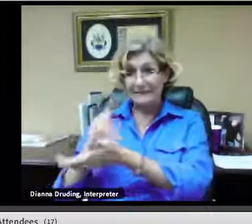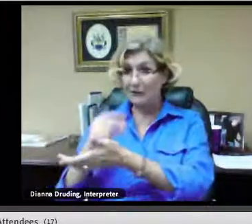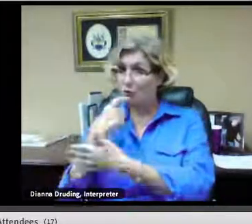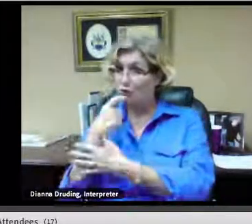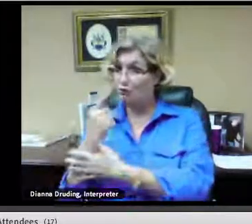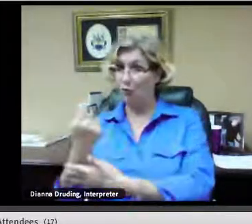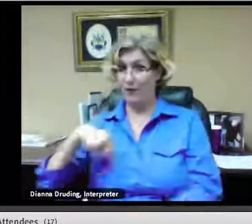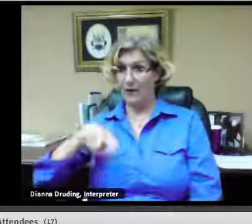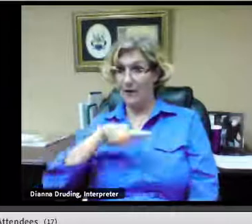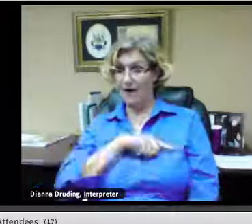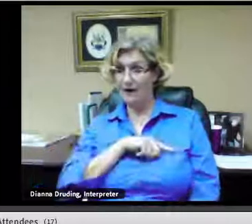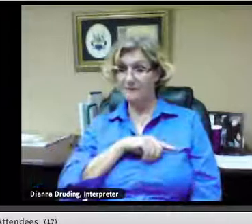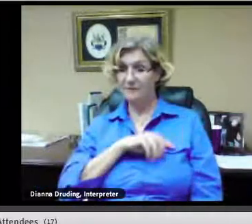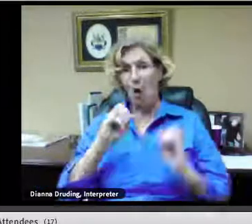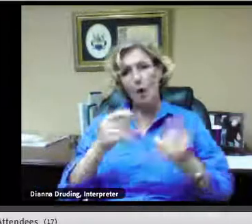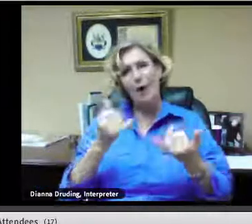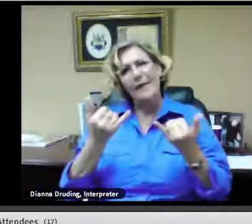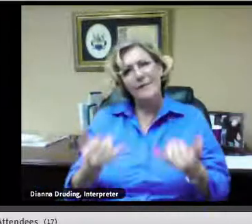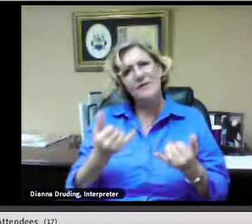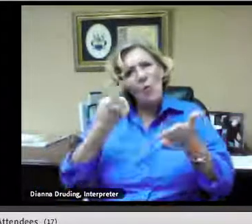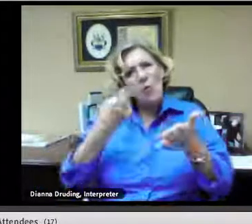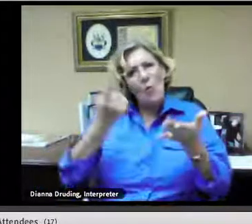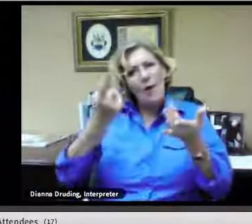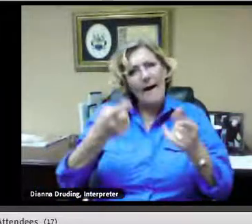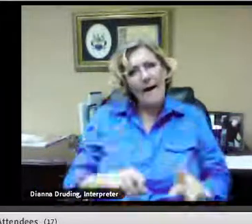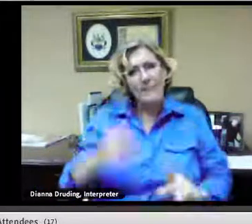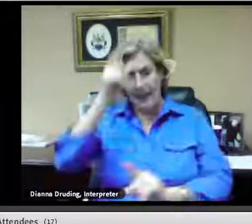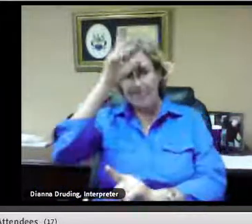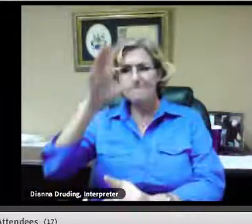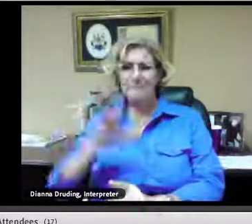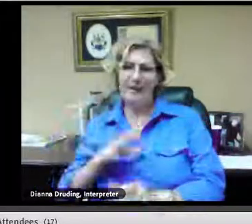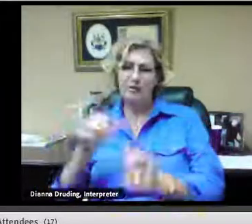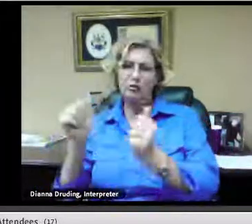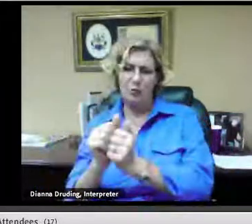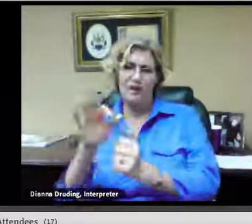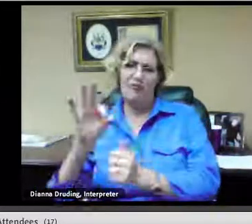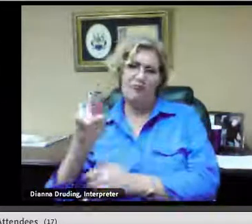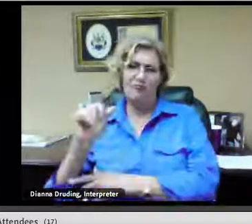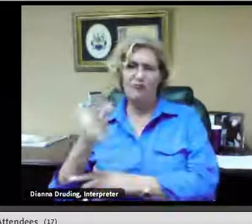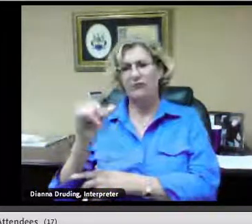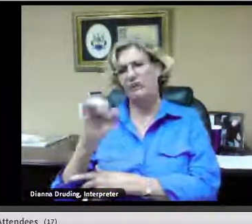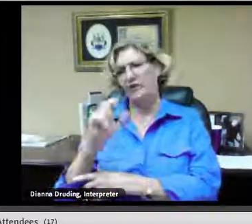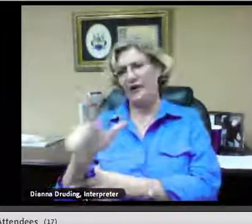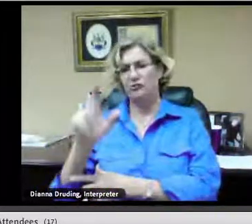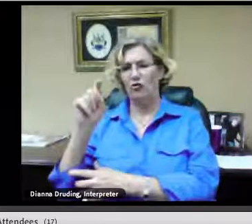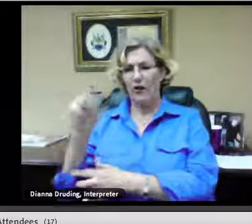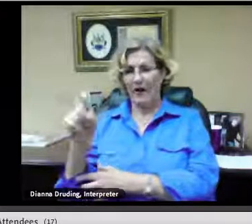We know males with Fragile X. By the time he gets to be about 20, 22, he's going to peak.